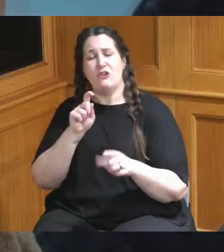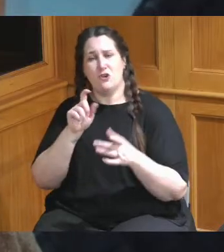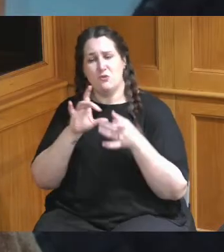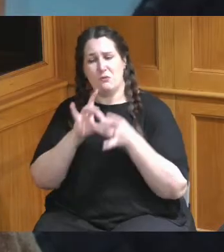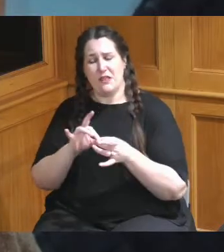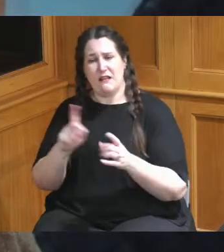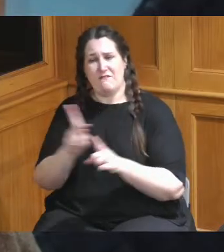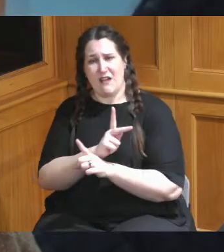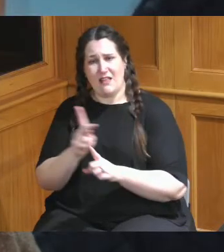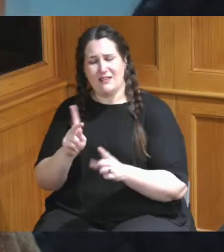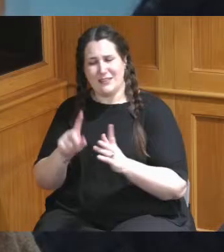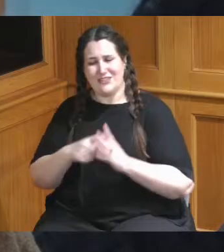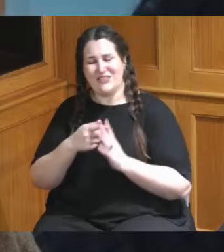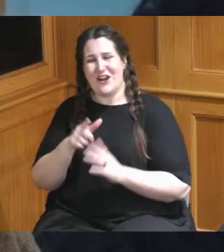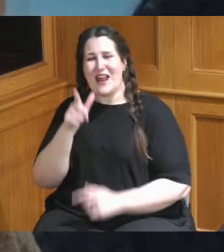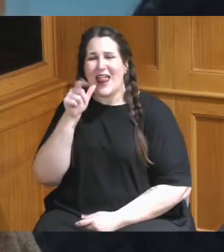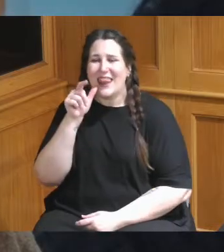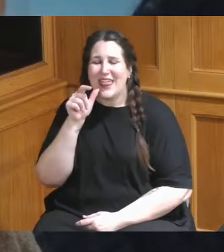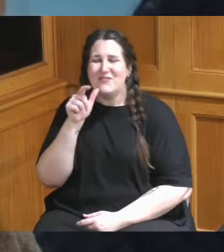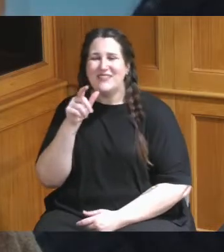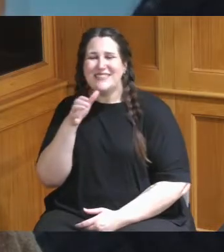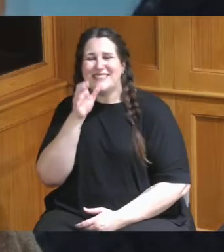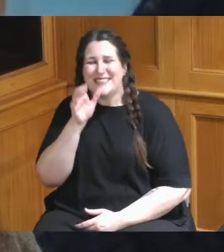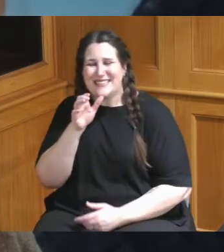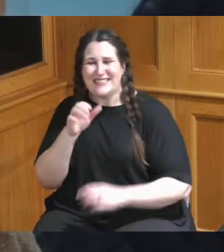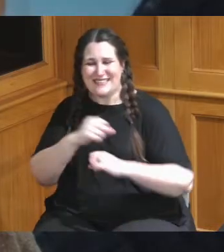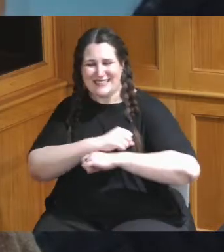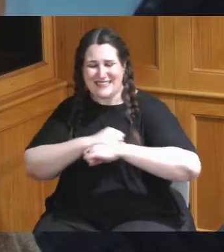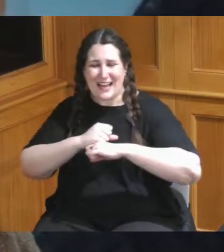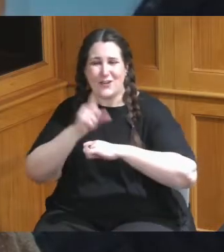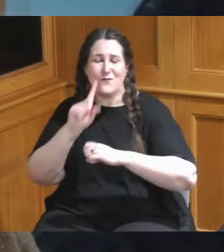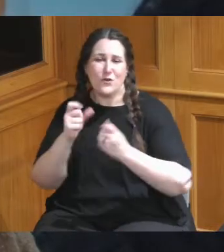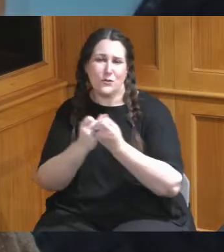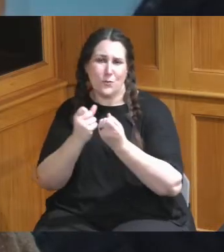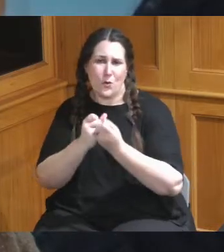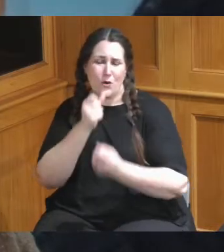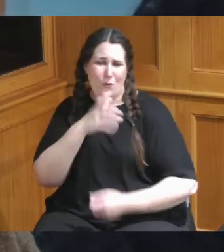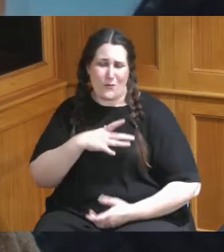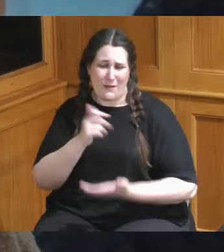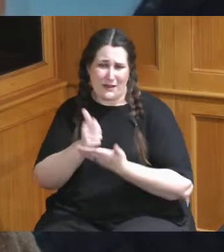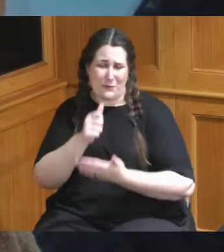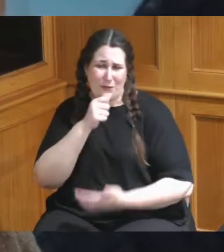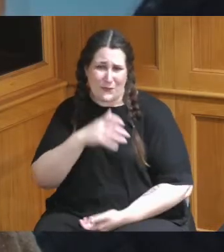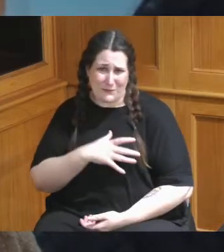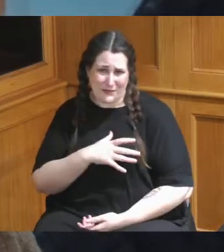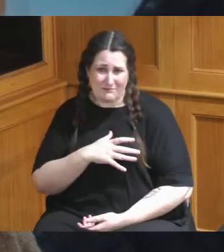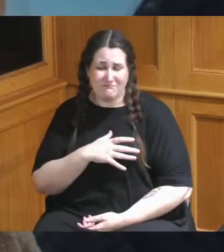stand to support Women Helping Women's work in our community. The Center for Community Solutions